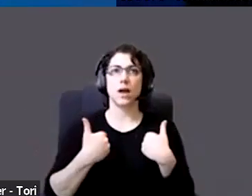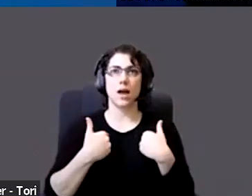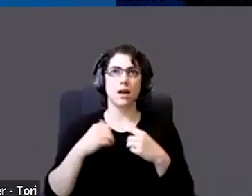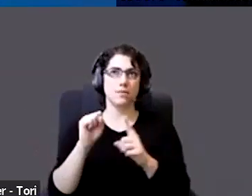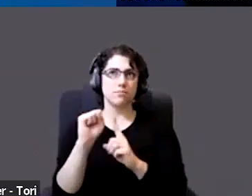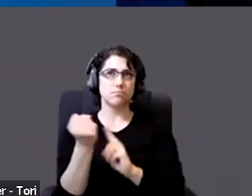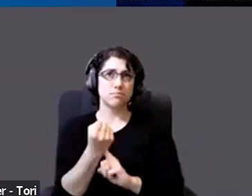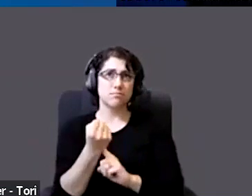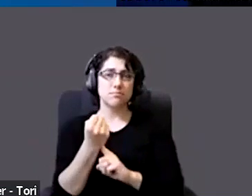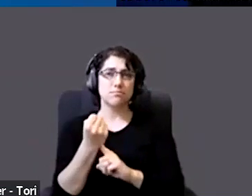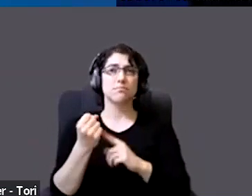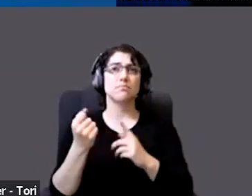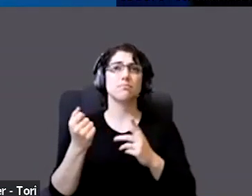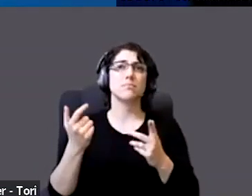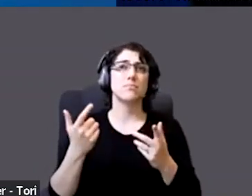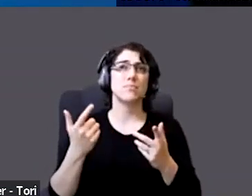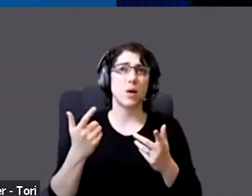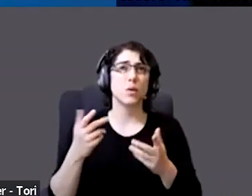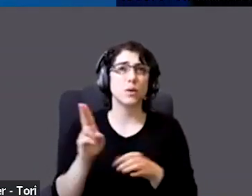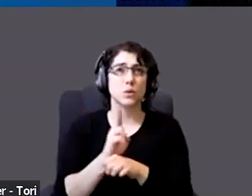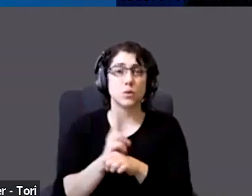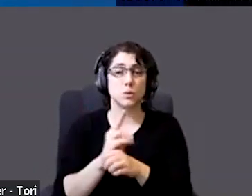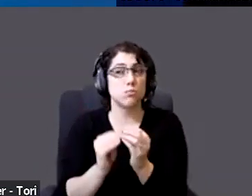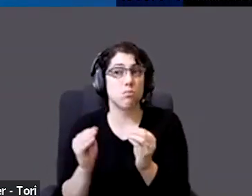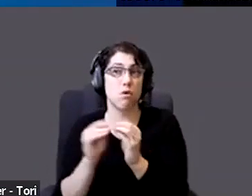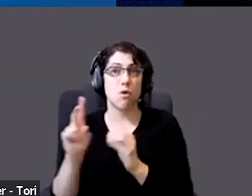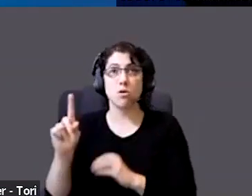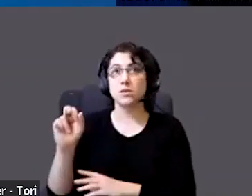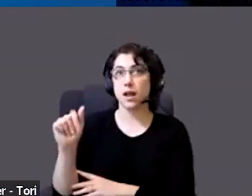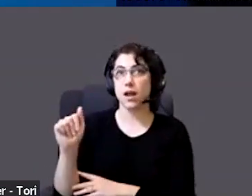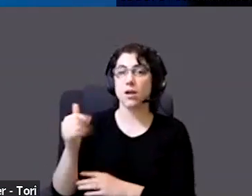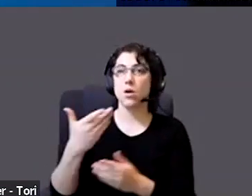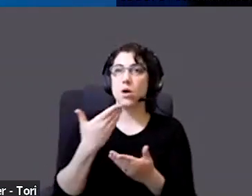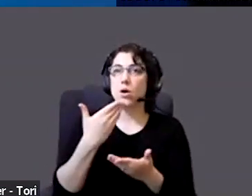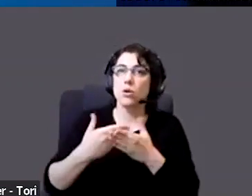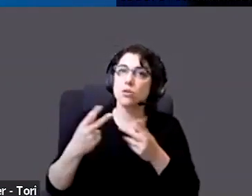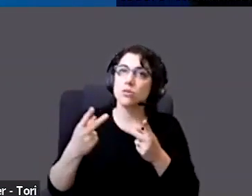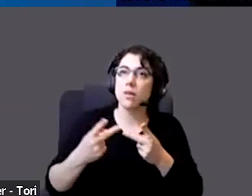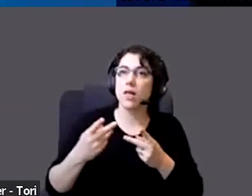such that we will use more of that data. So we're in a good place of knowing how to capture that data.